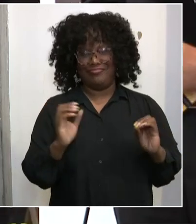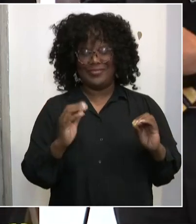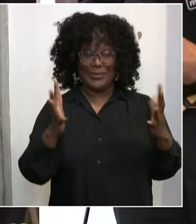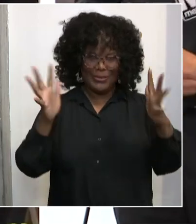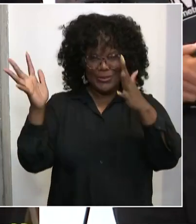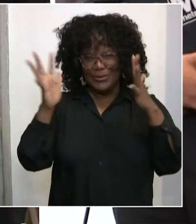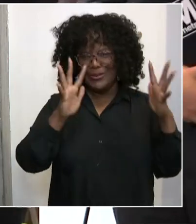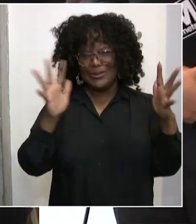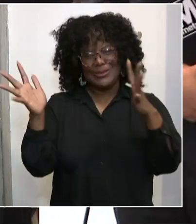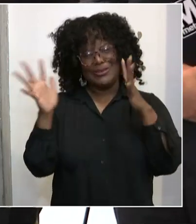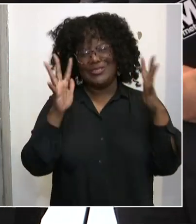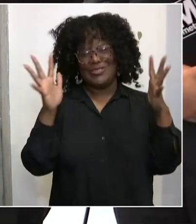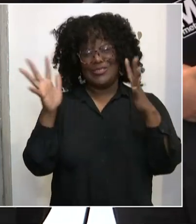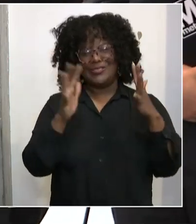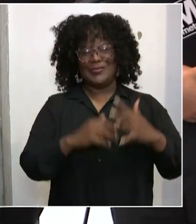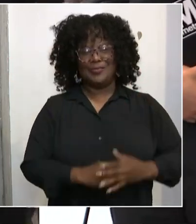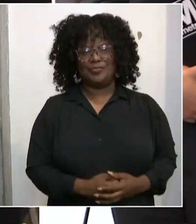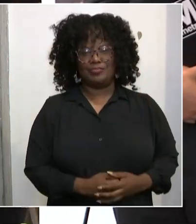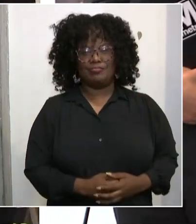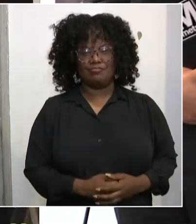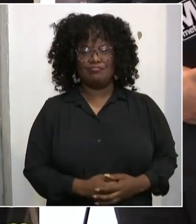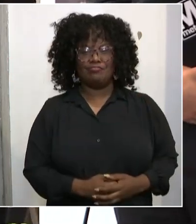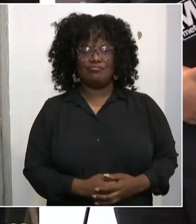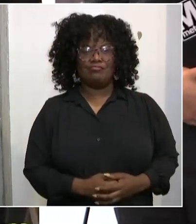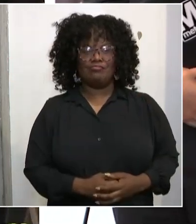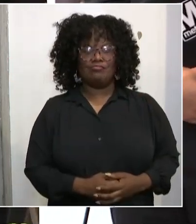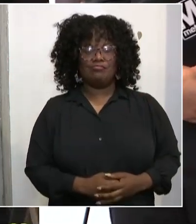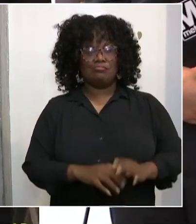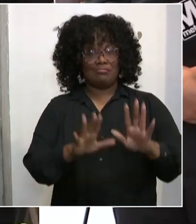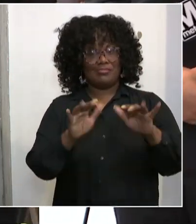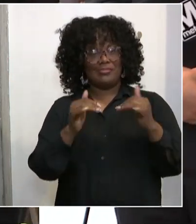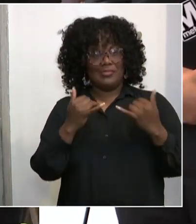That being said, we've had many prides here in the city, but that being said,